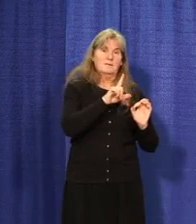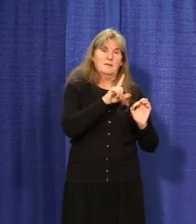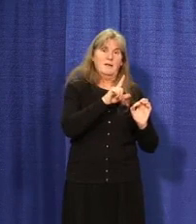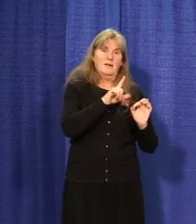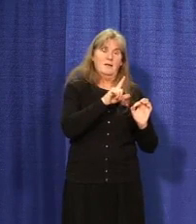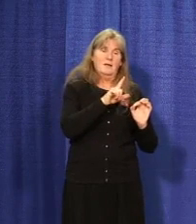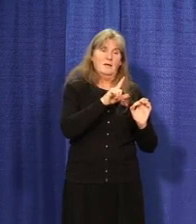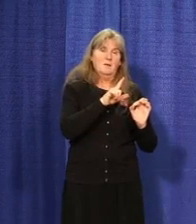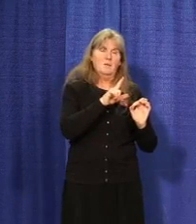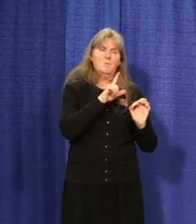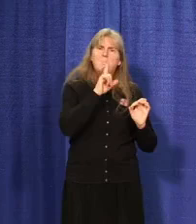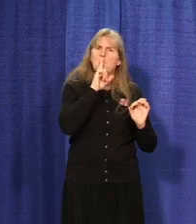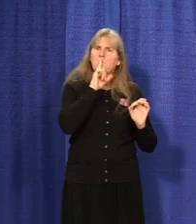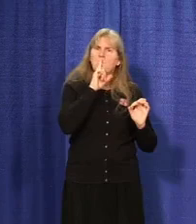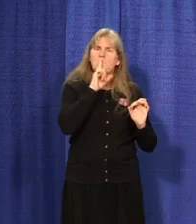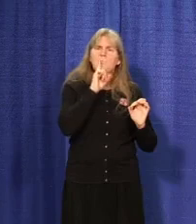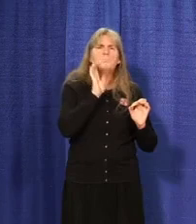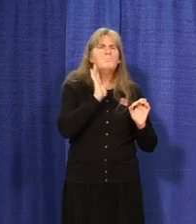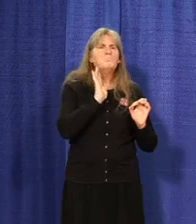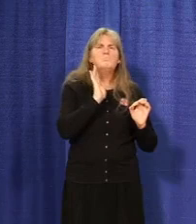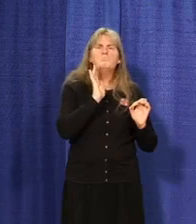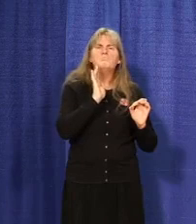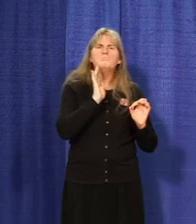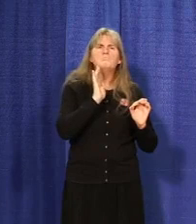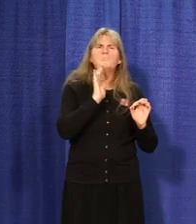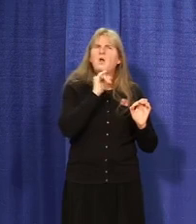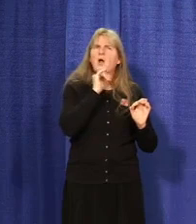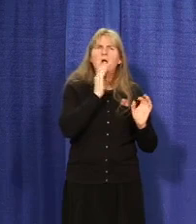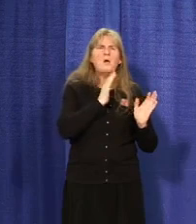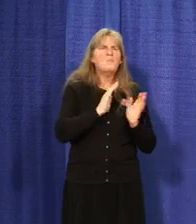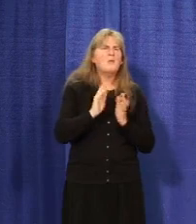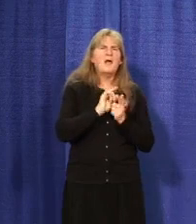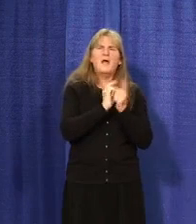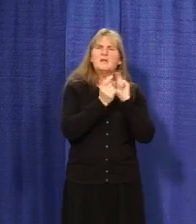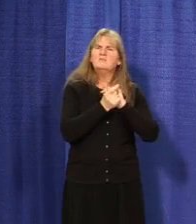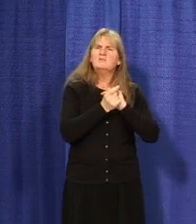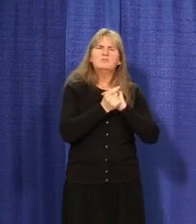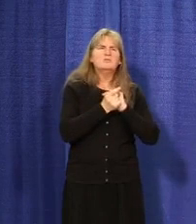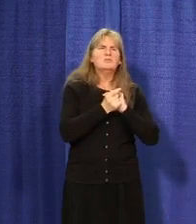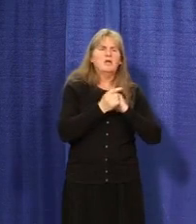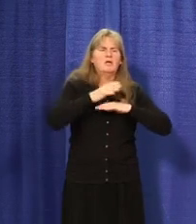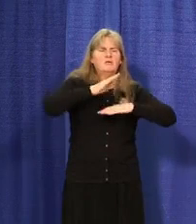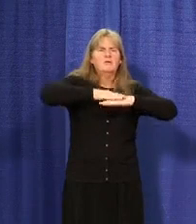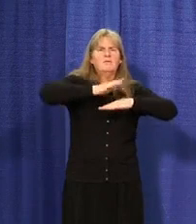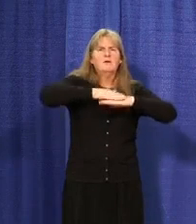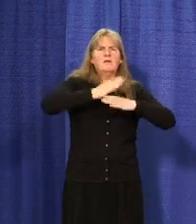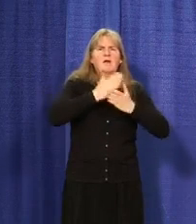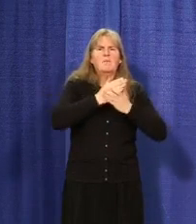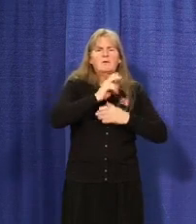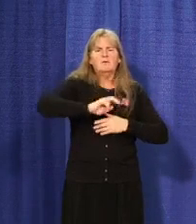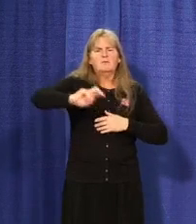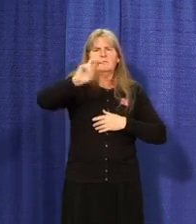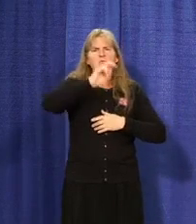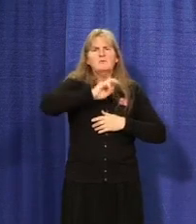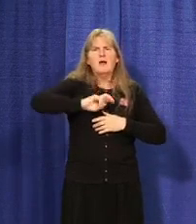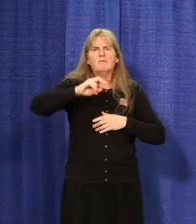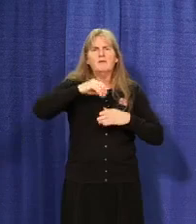I have no reason to change travel advice based on this recent cluster of cases.